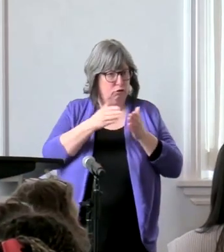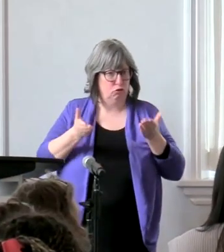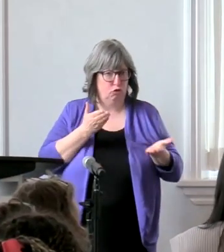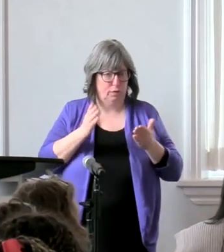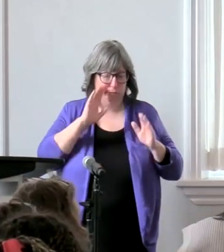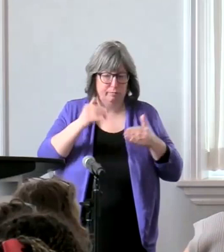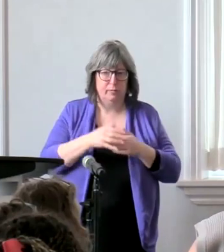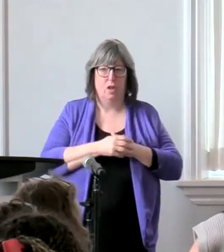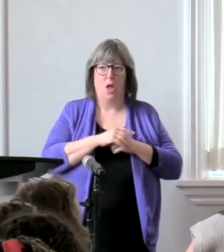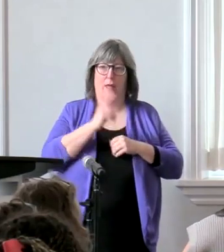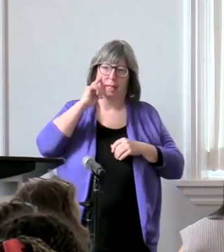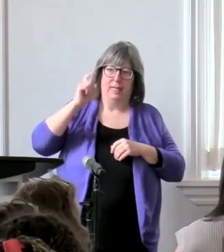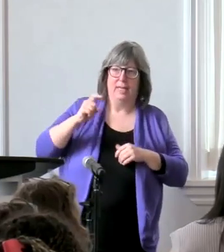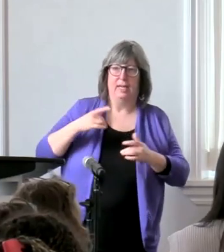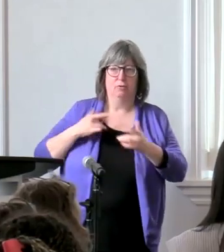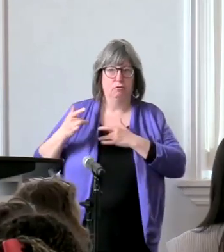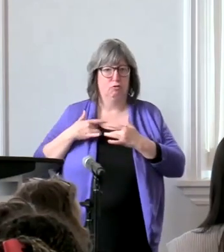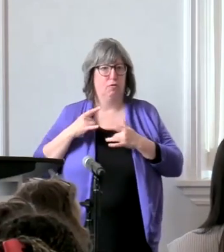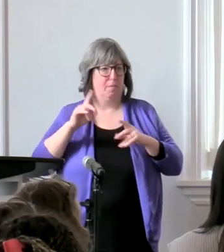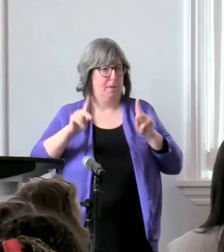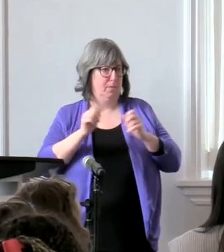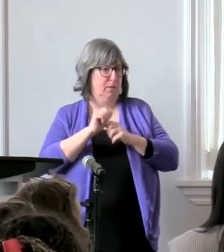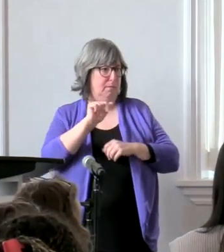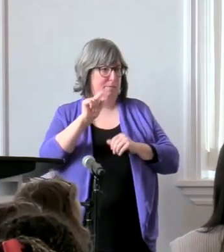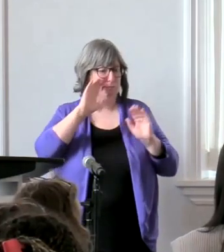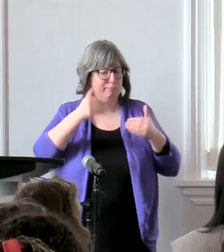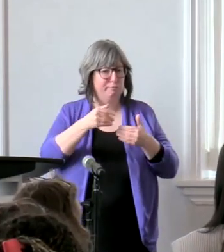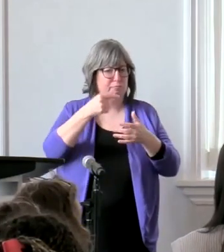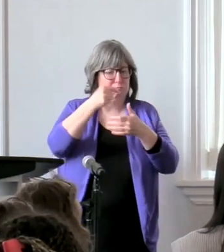always putting the needs and concerns of persons with disabilities first.